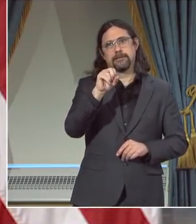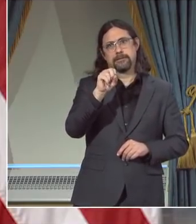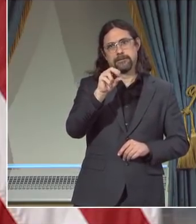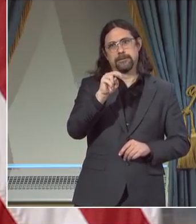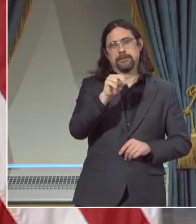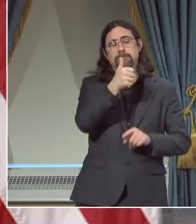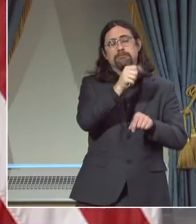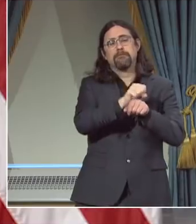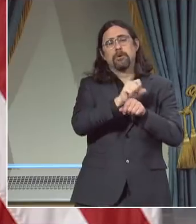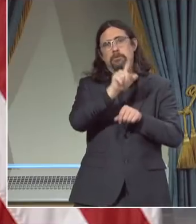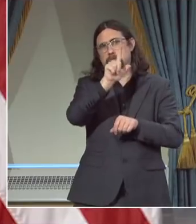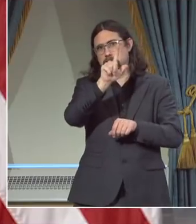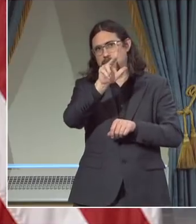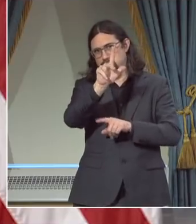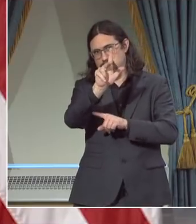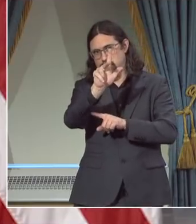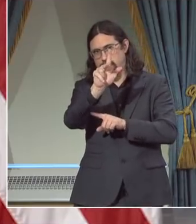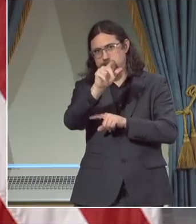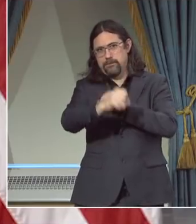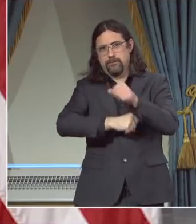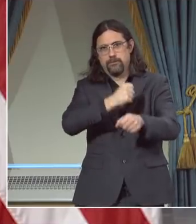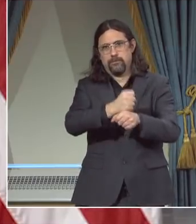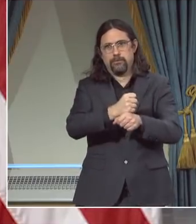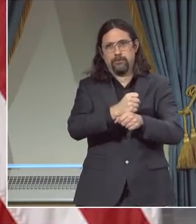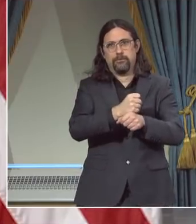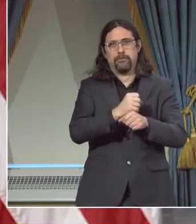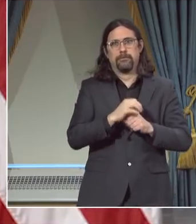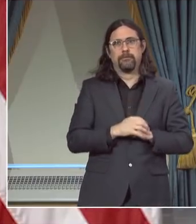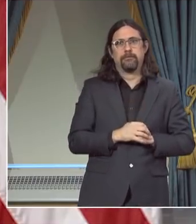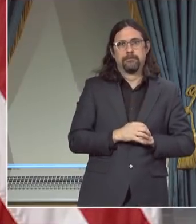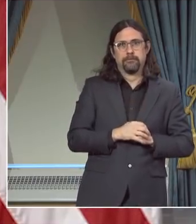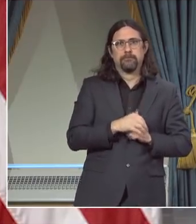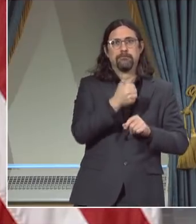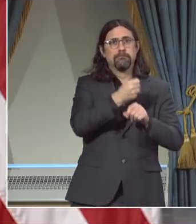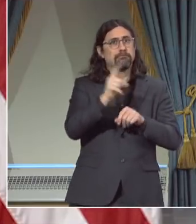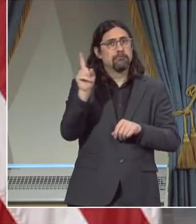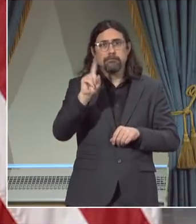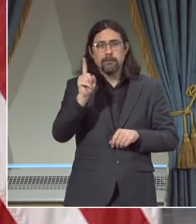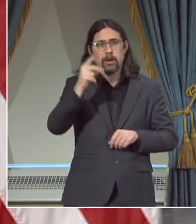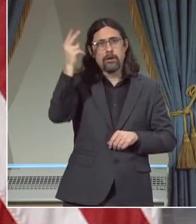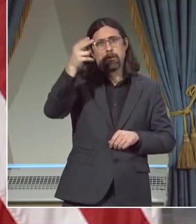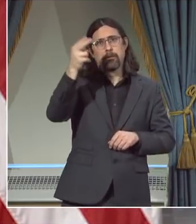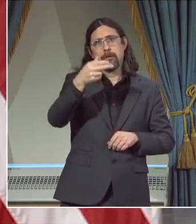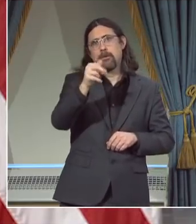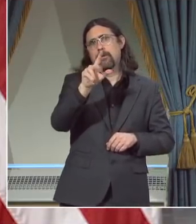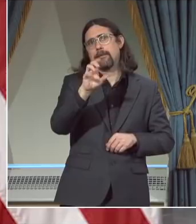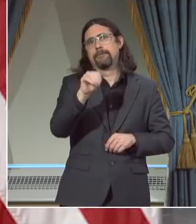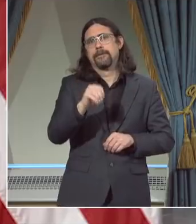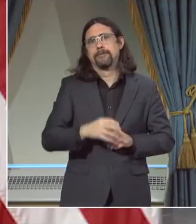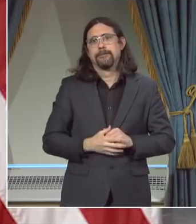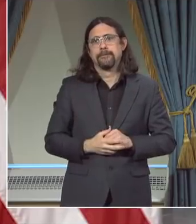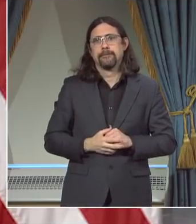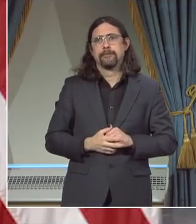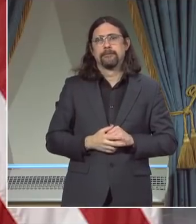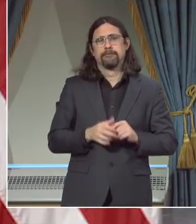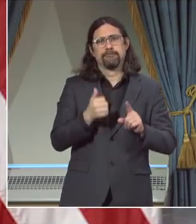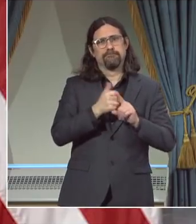NYPD. HE WORKED IN THE 32 PRECINCT IN HARLEM. NOT ONLY A GREAT